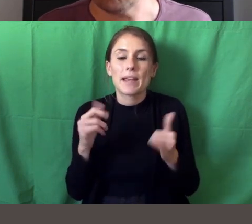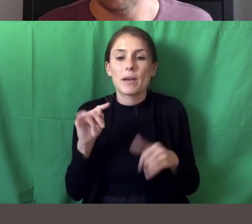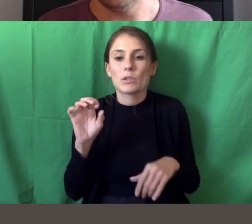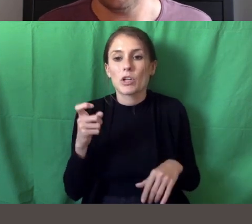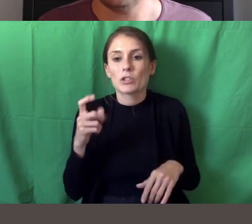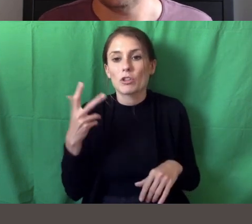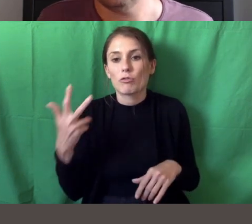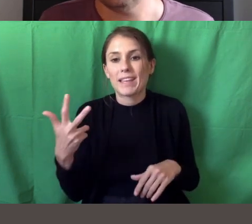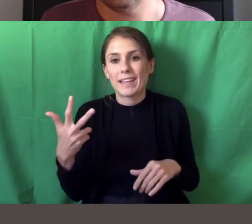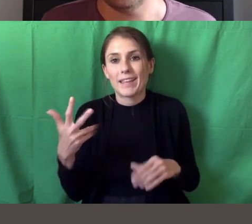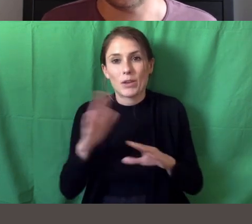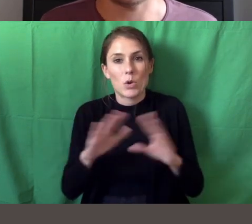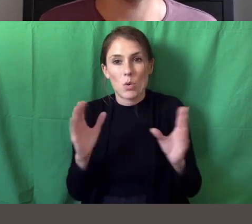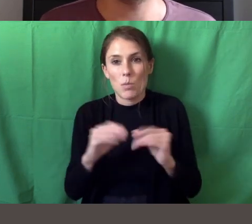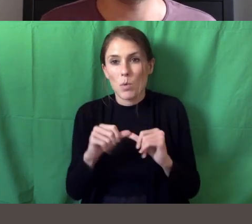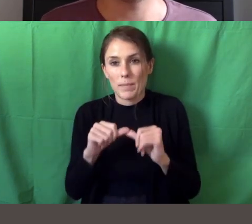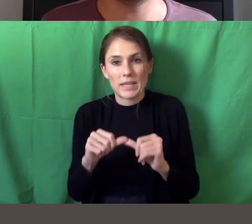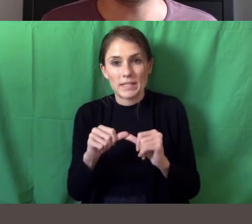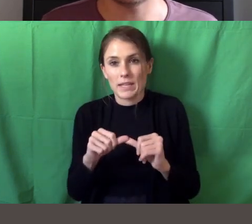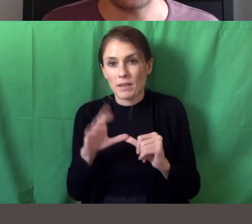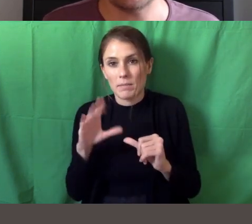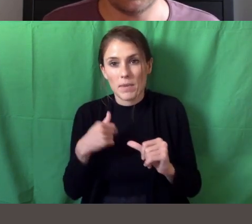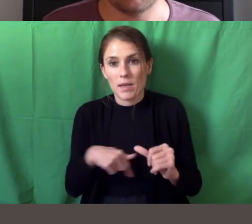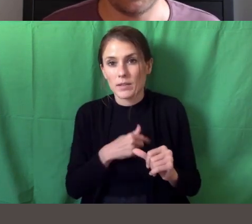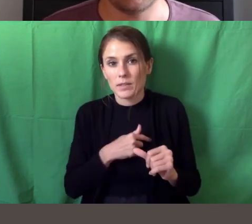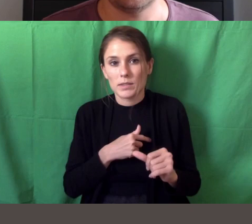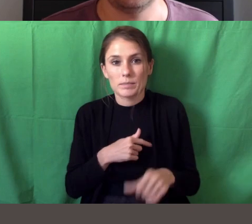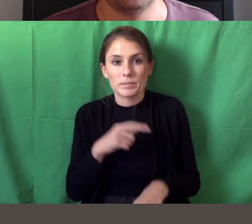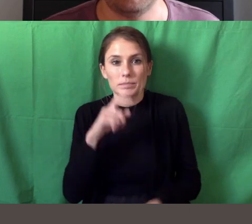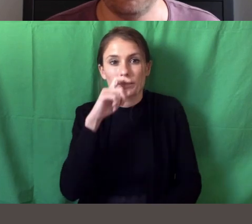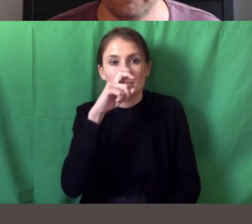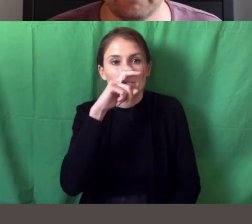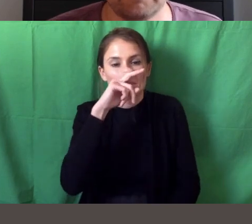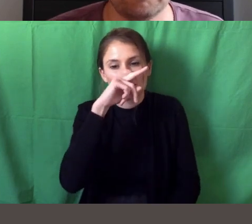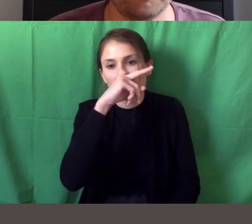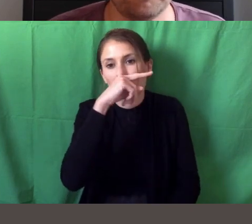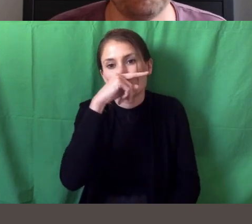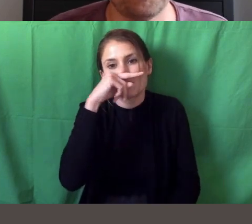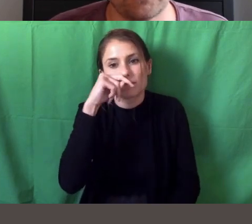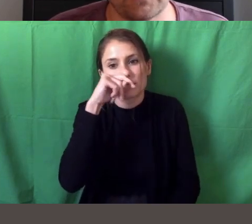to ease migration. Although now, tox 3 is no longer maintained by us.